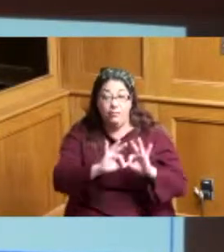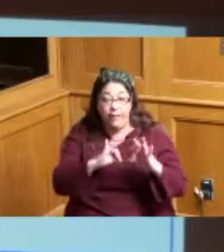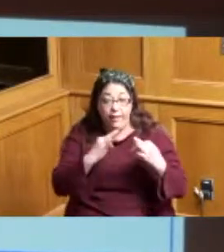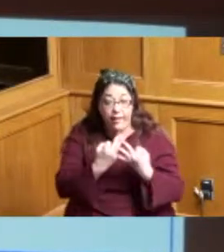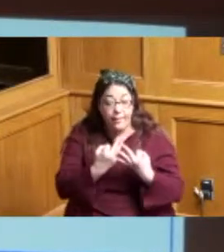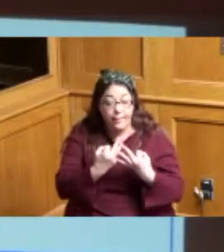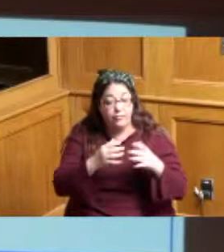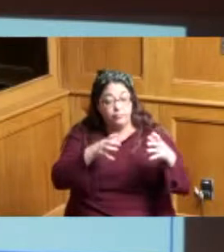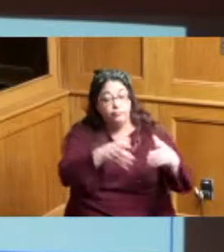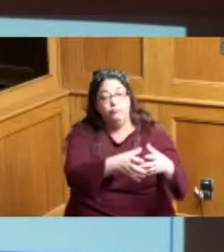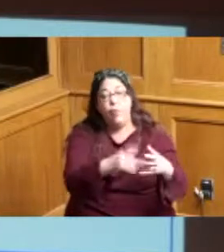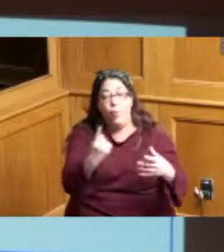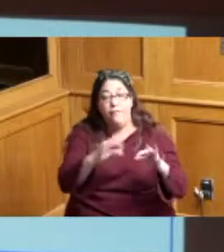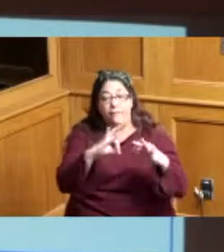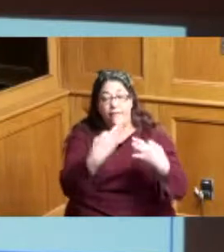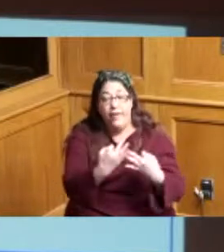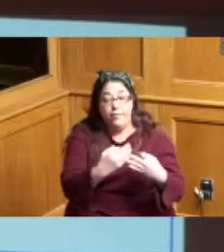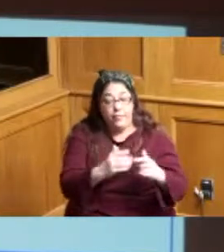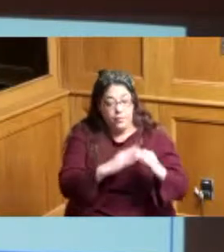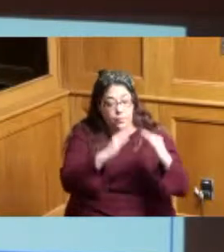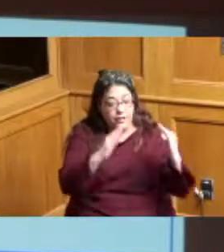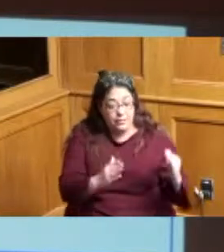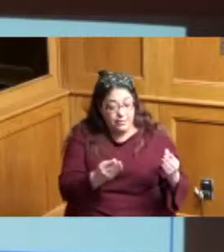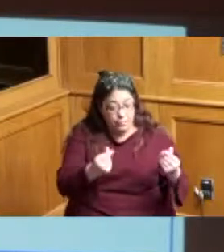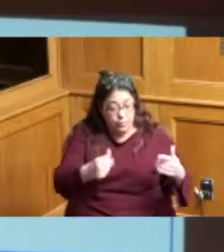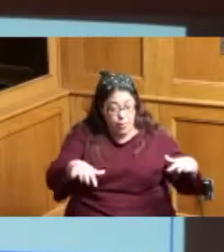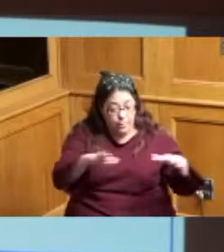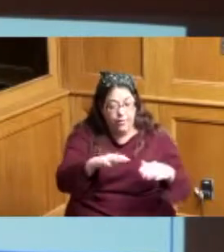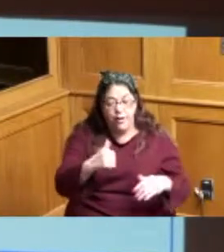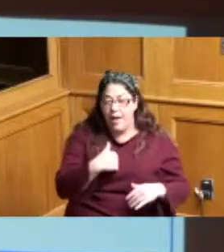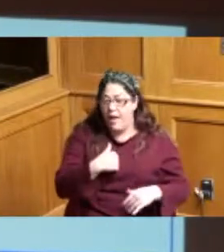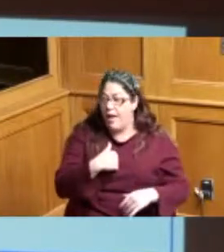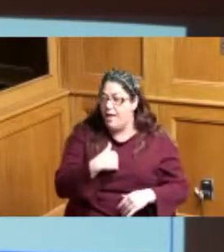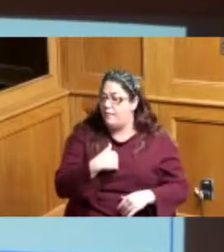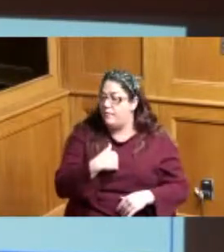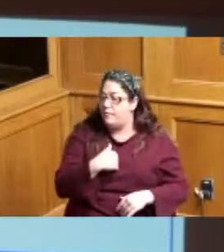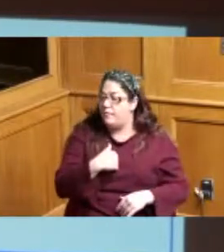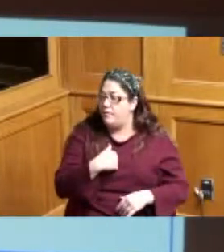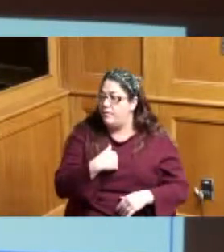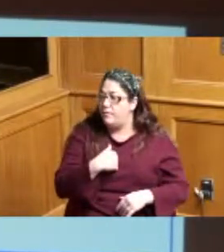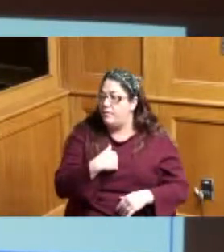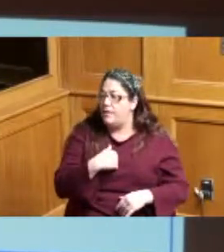multi-family residential properties having a five-tiered impervious area charge and we will